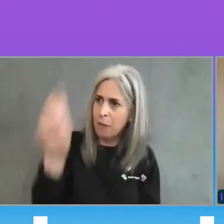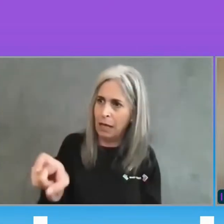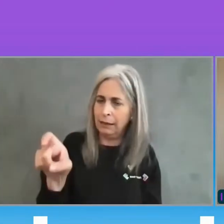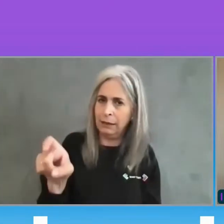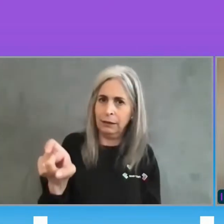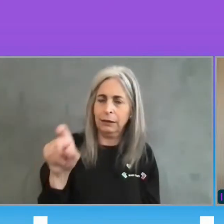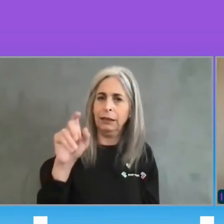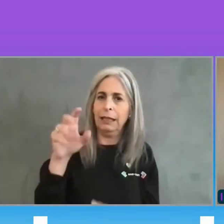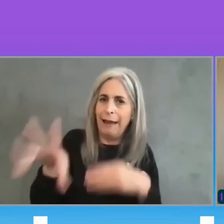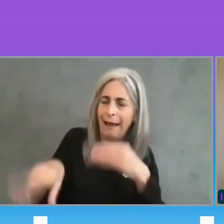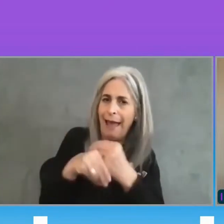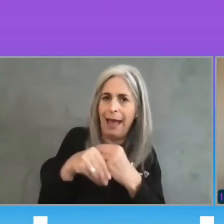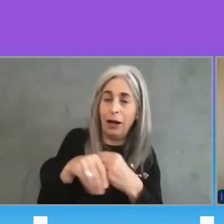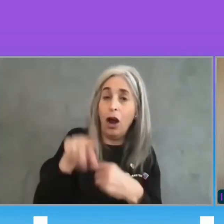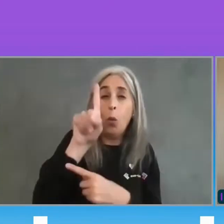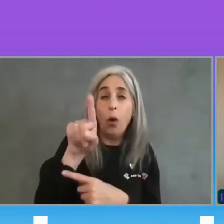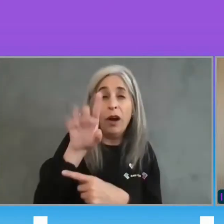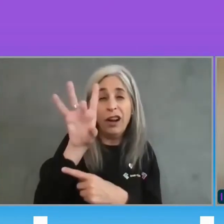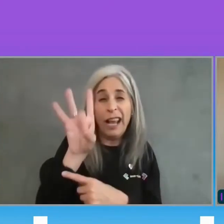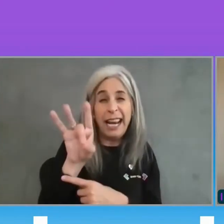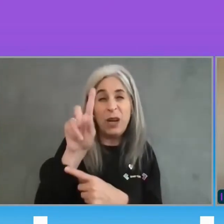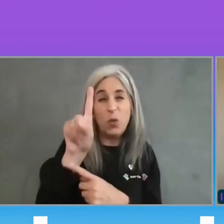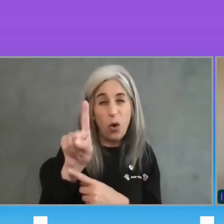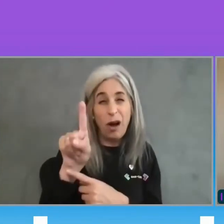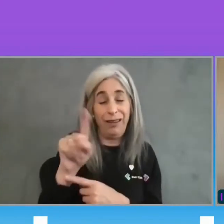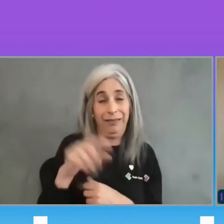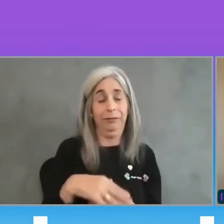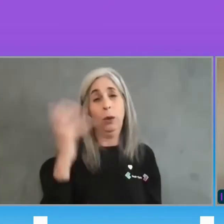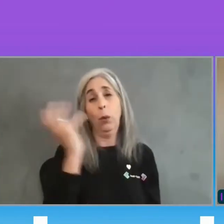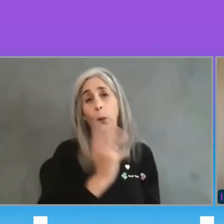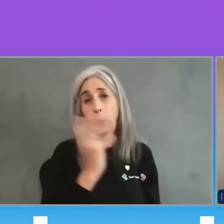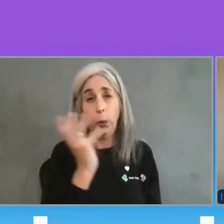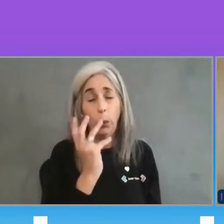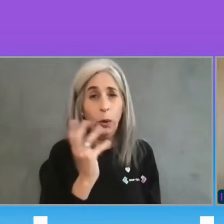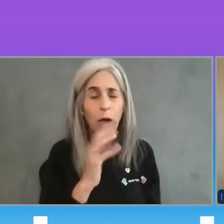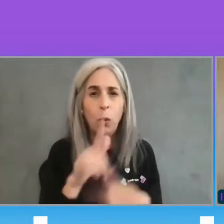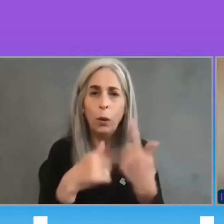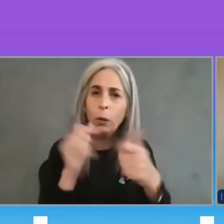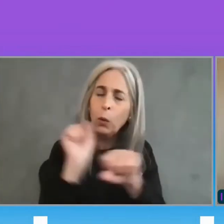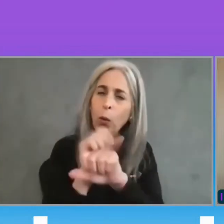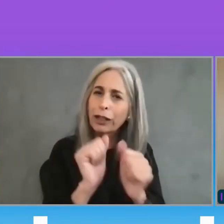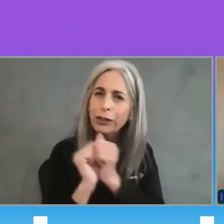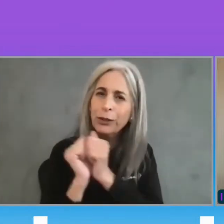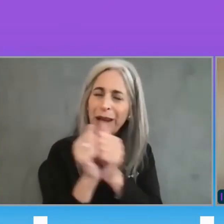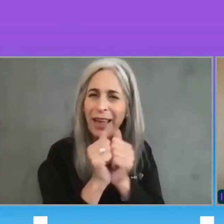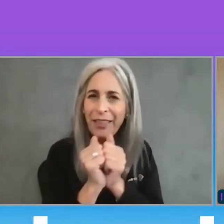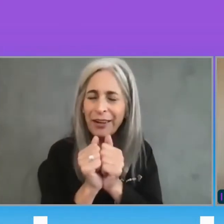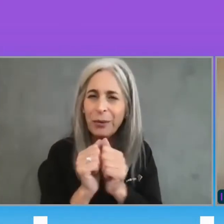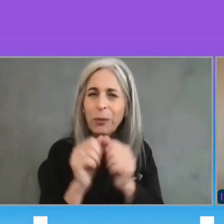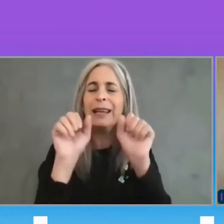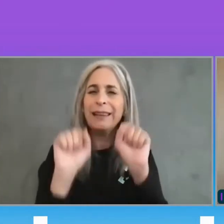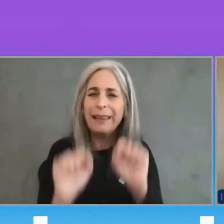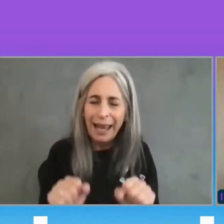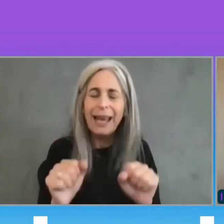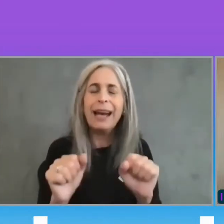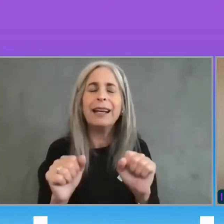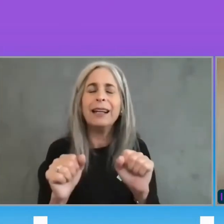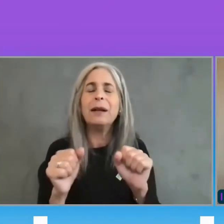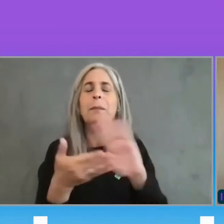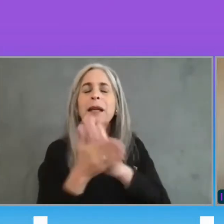demanding that this be done. 181 and so when we work together, we